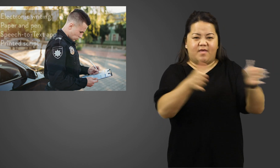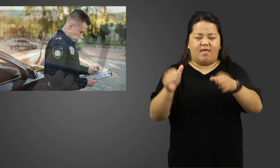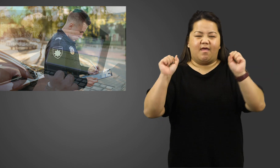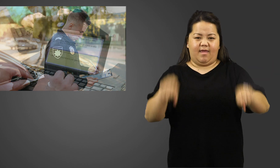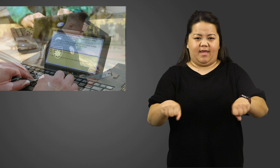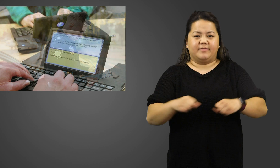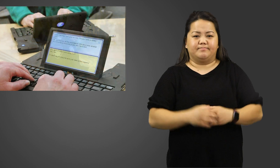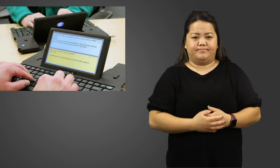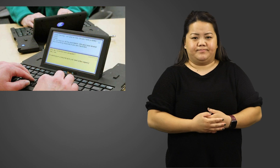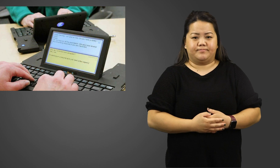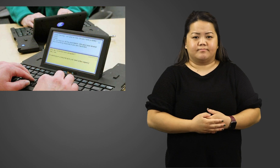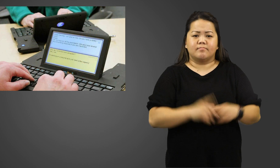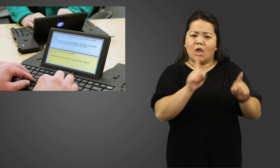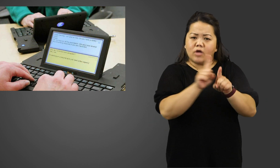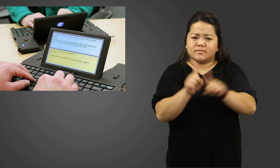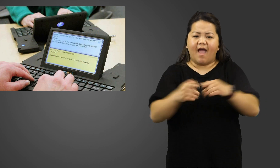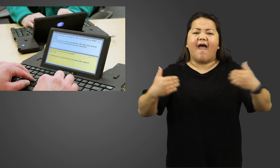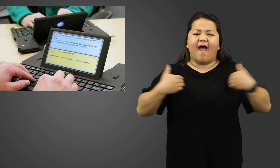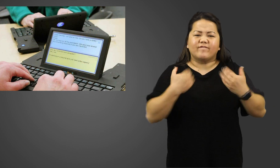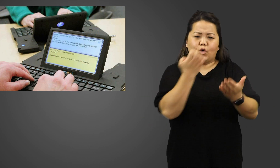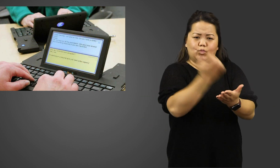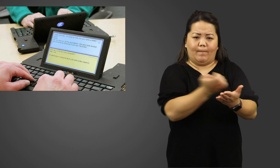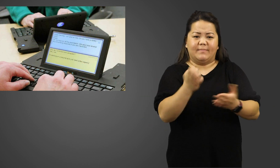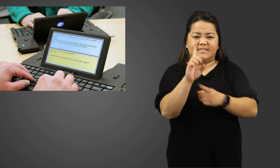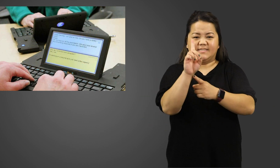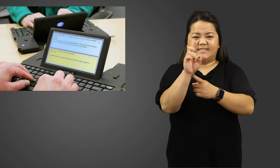There are also devices and apps designed specifically